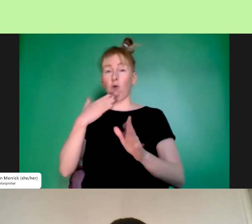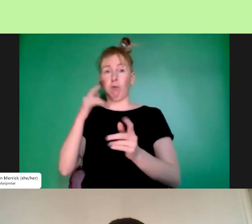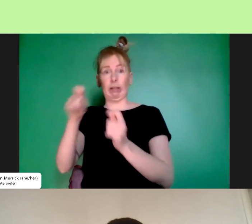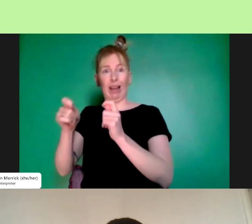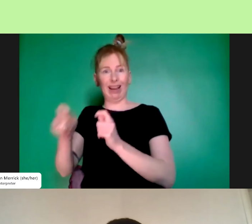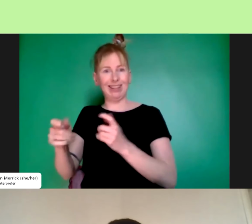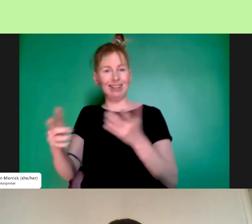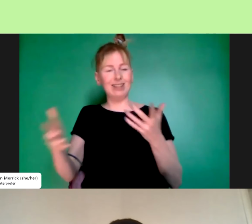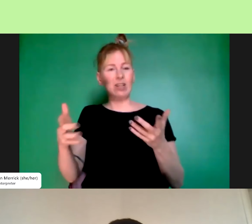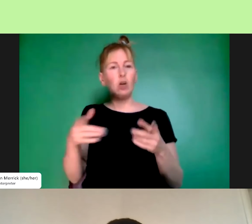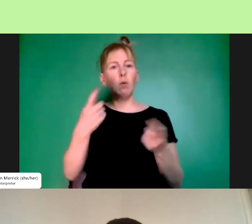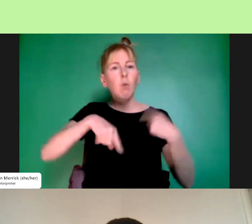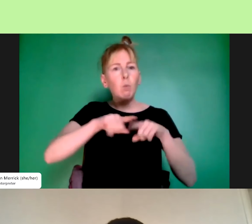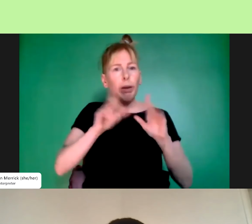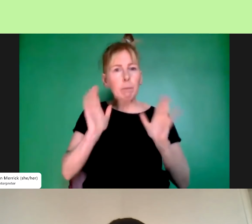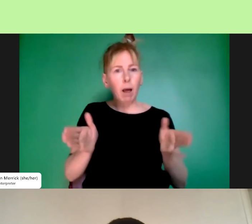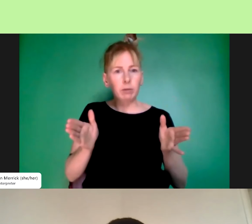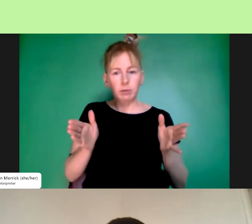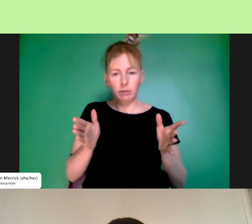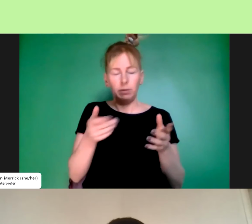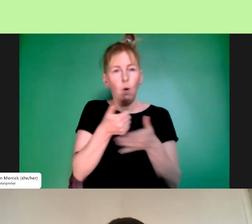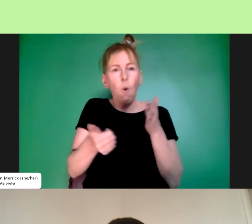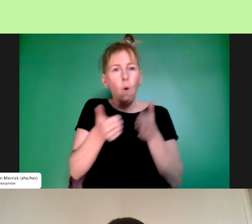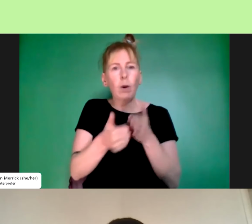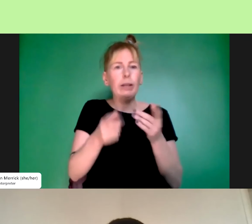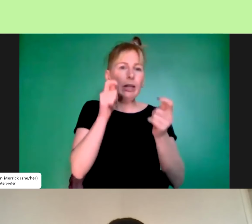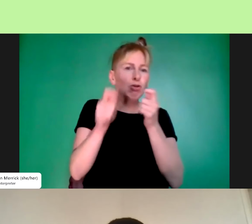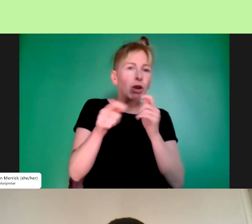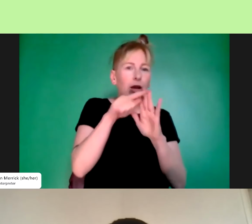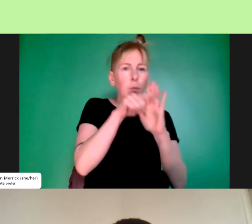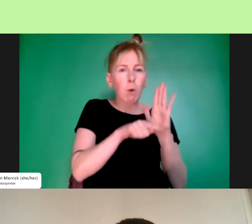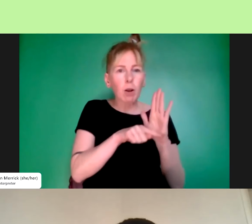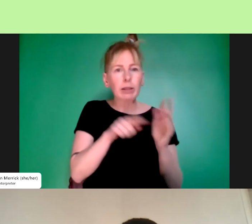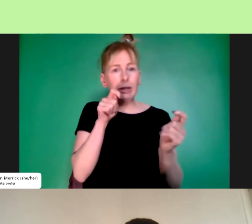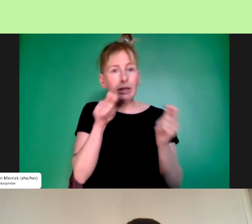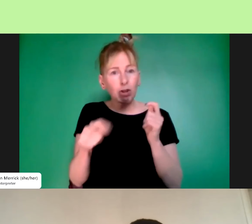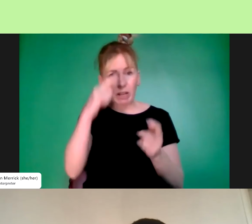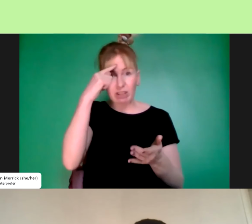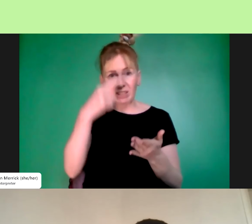contracts, changing policies, changing the way decisions are made in the boardroom,